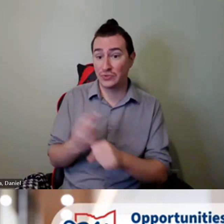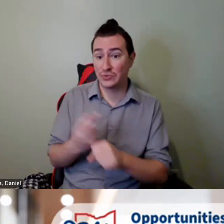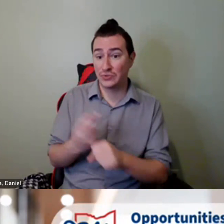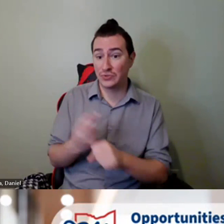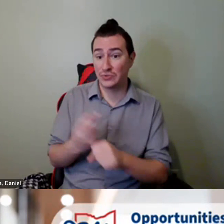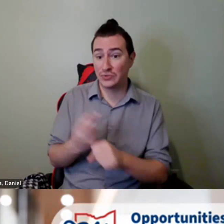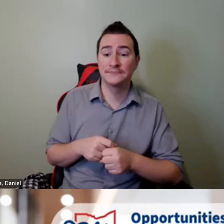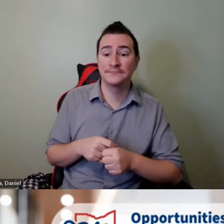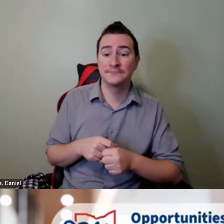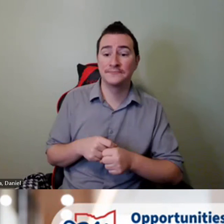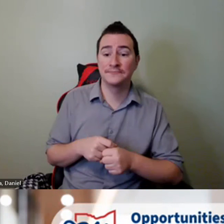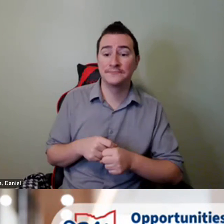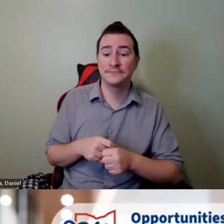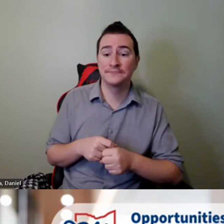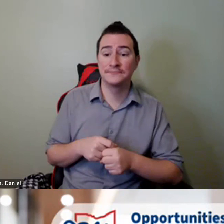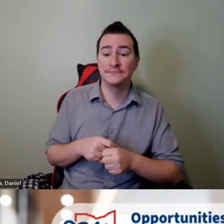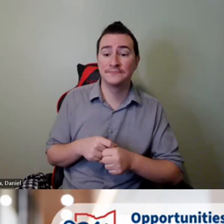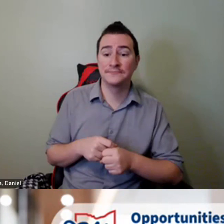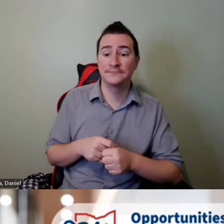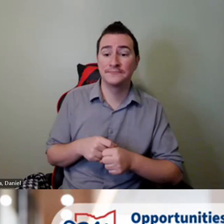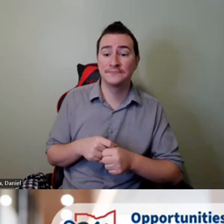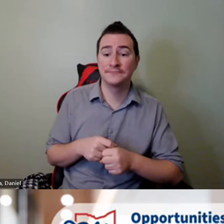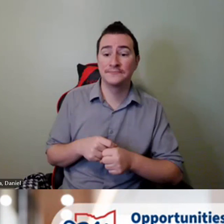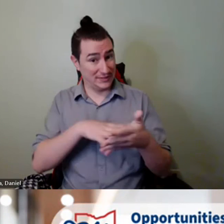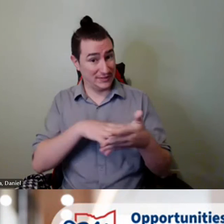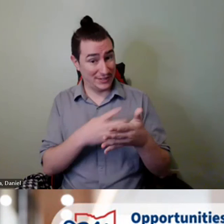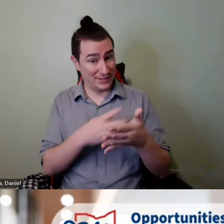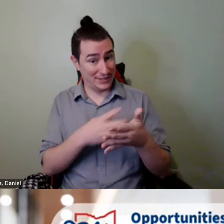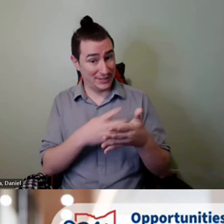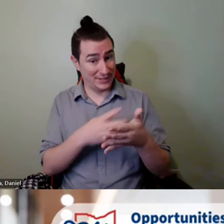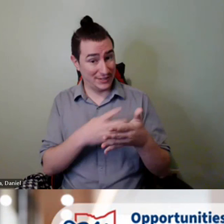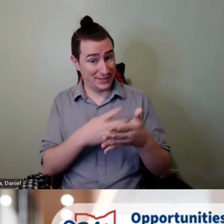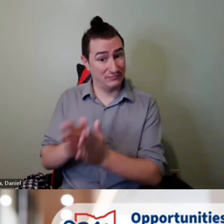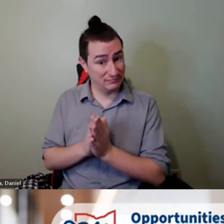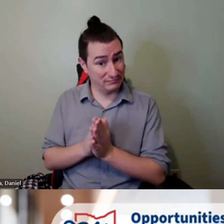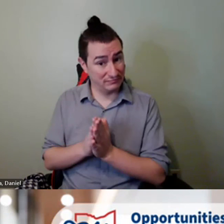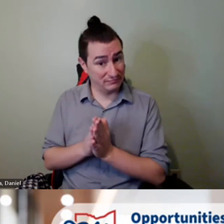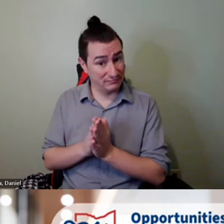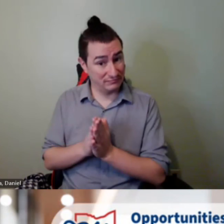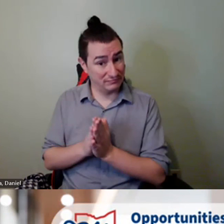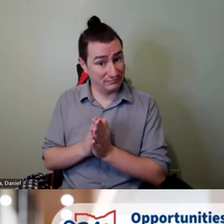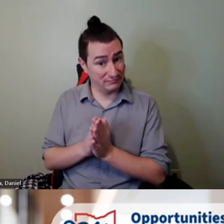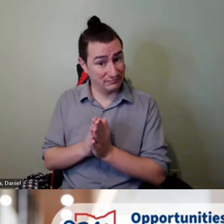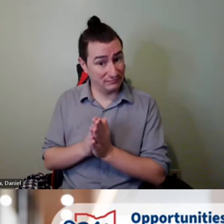schedule if that's what the accommodation is. So, those are just some quick examples of how managers can be